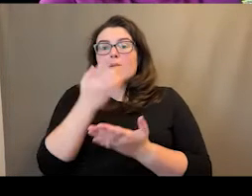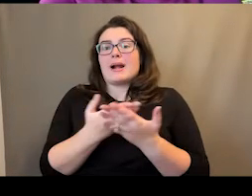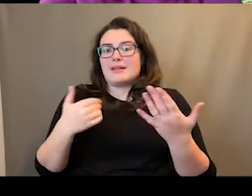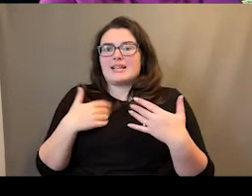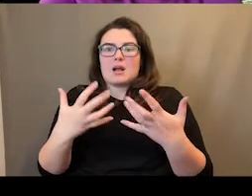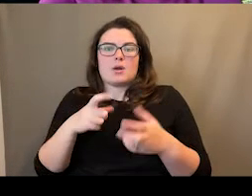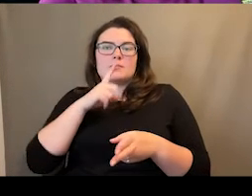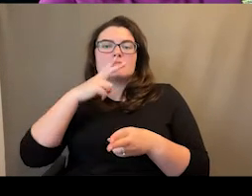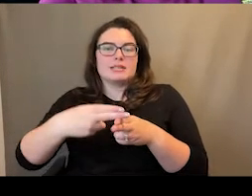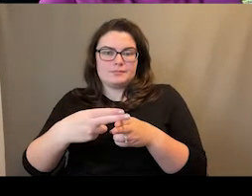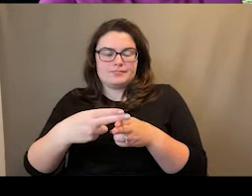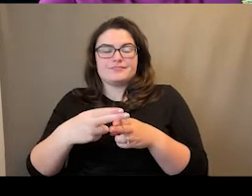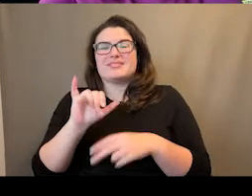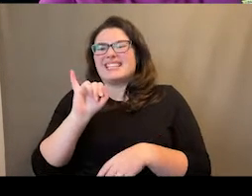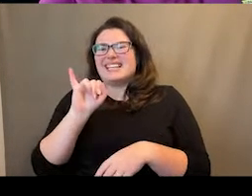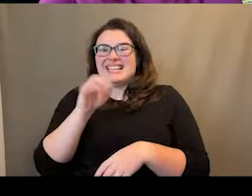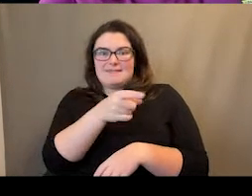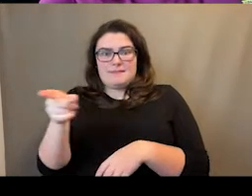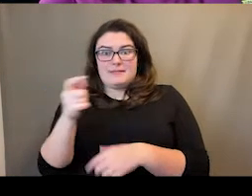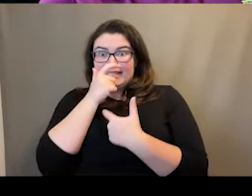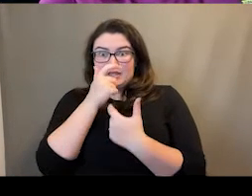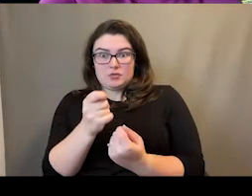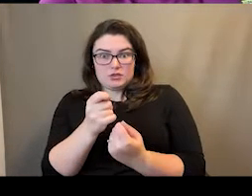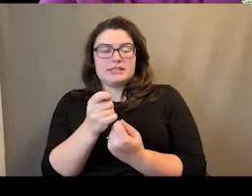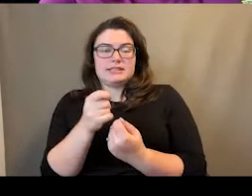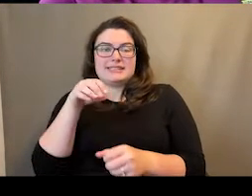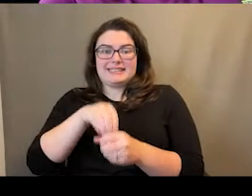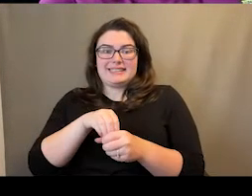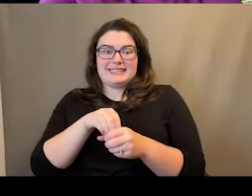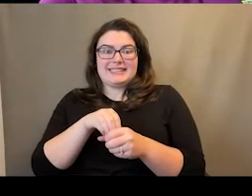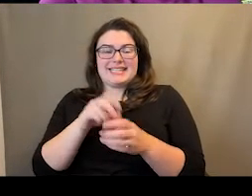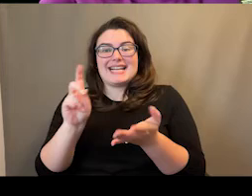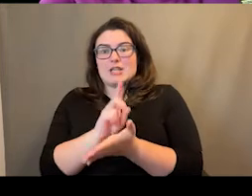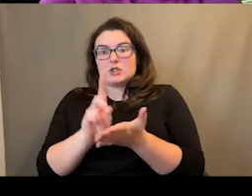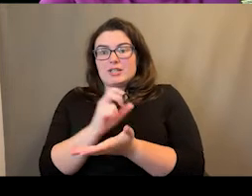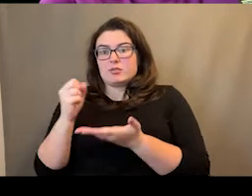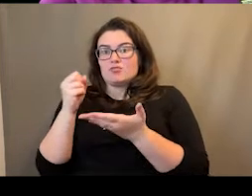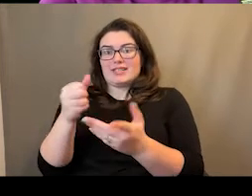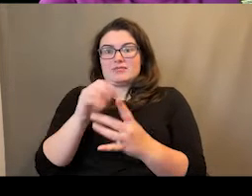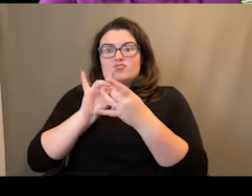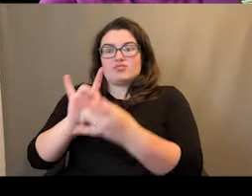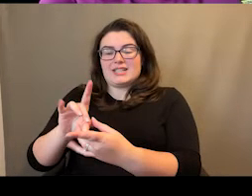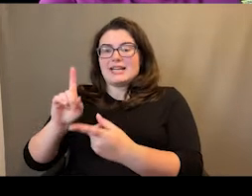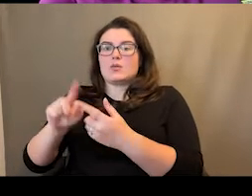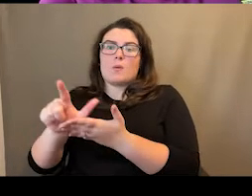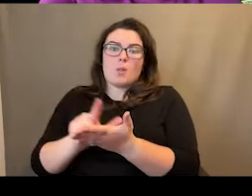mention in case there's someone who's interested in dissertation grants as it relates to the law and science program,